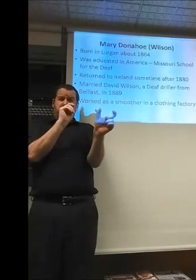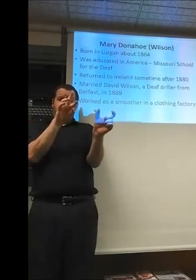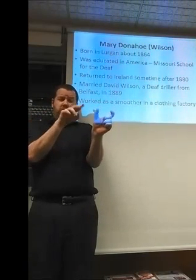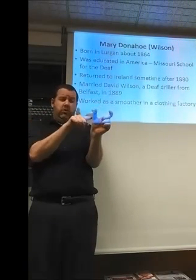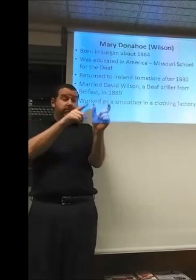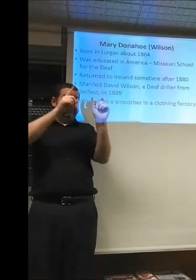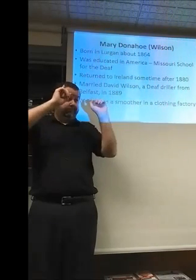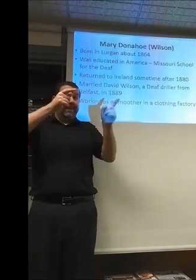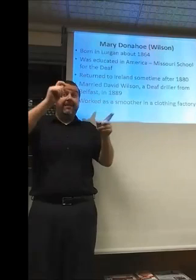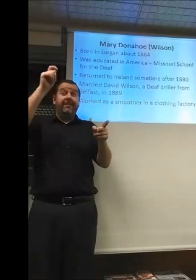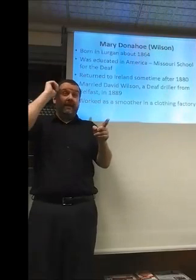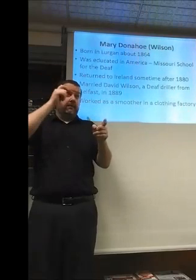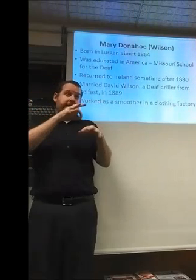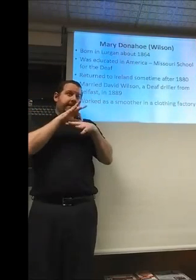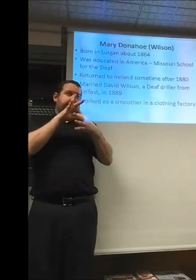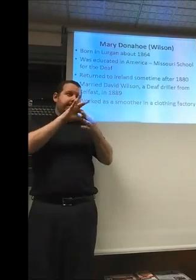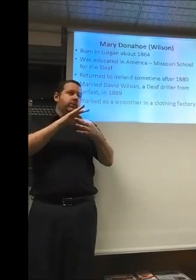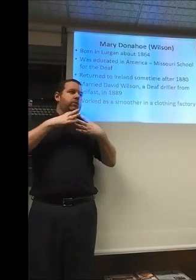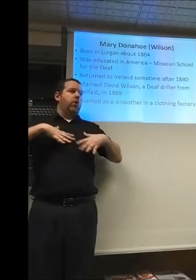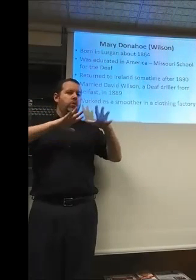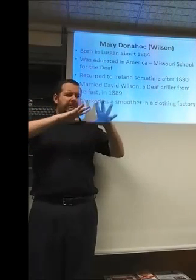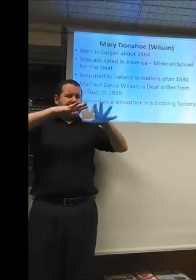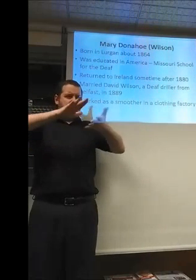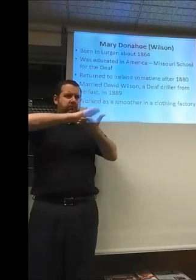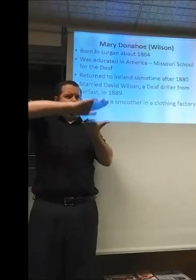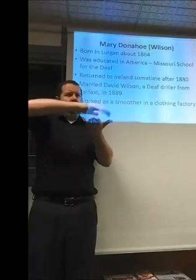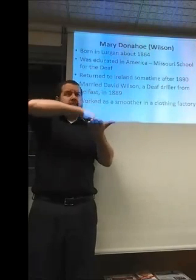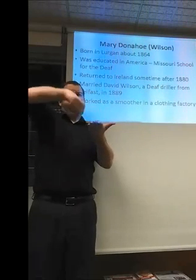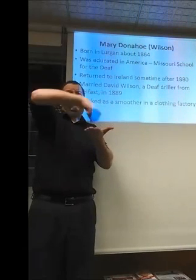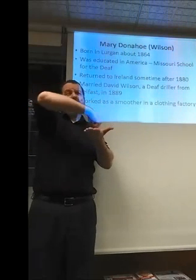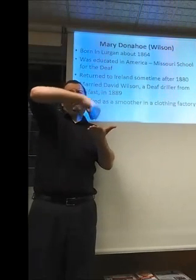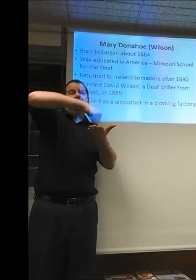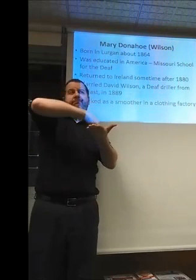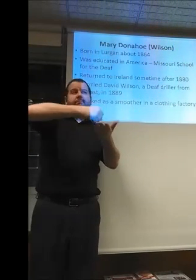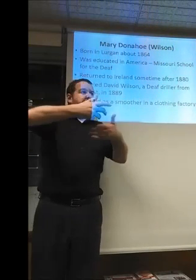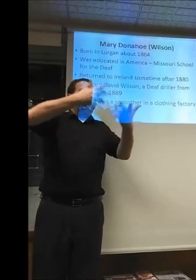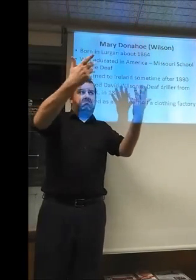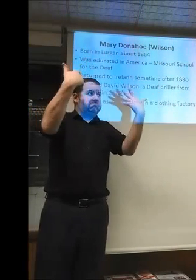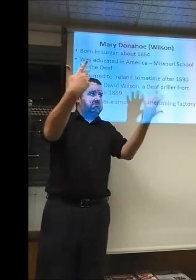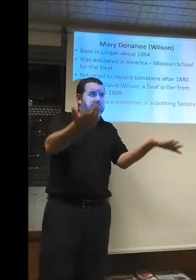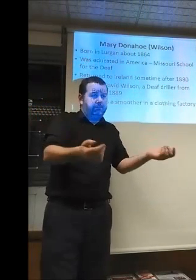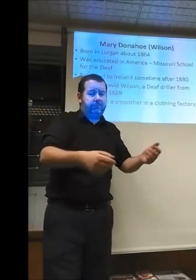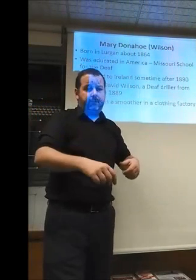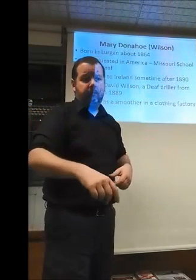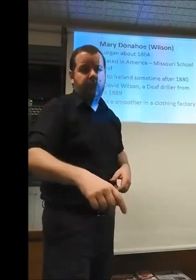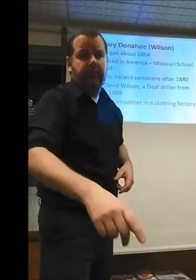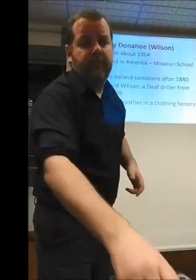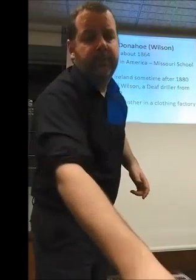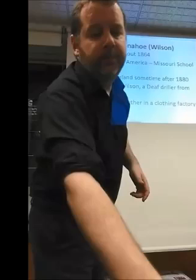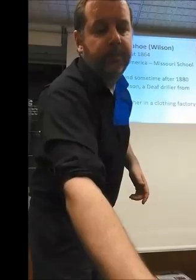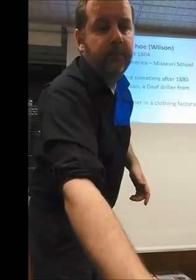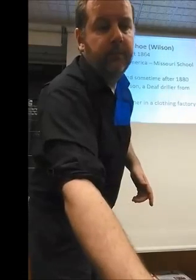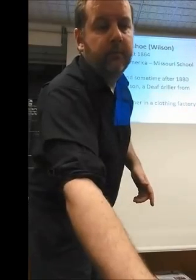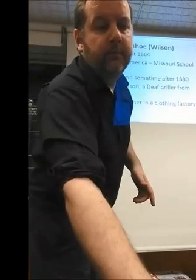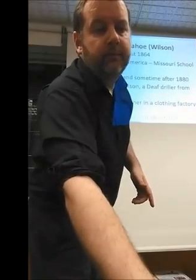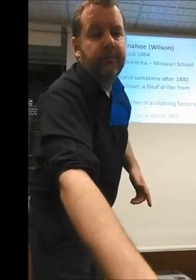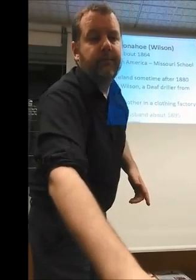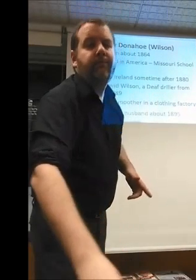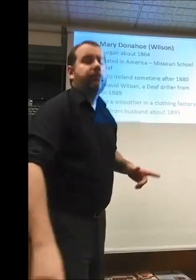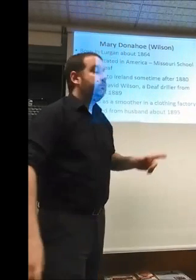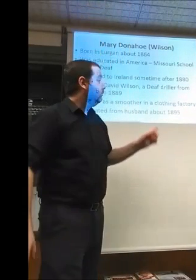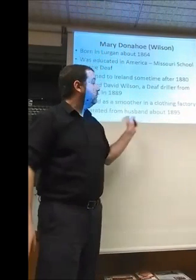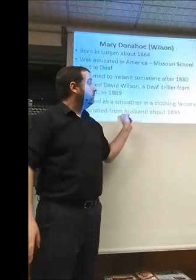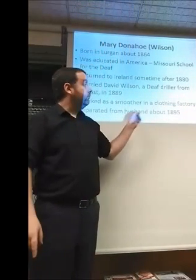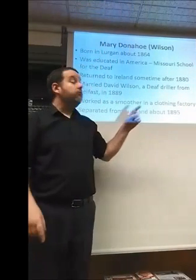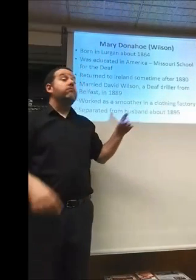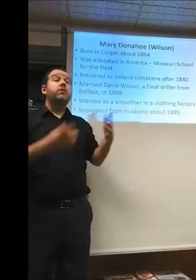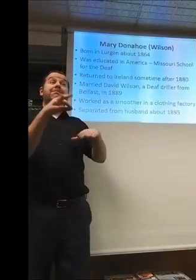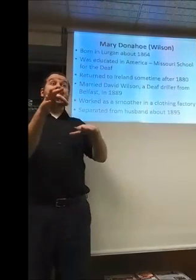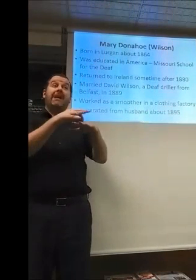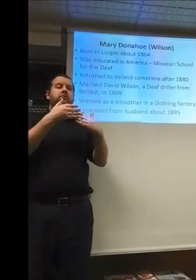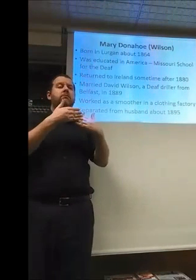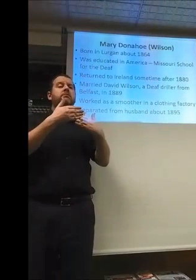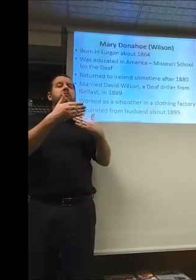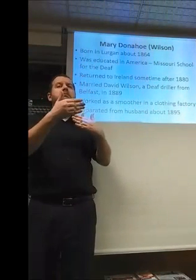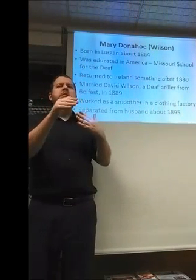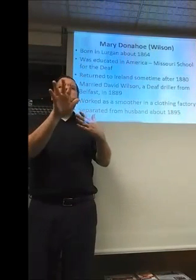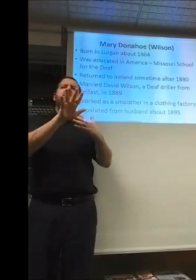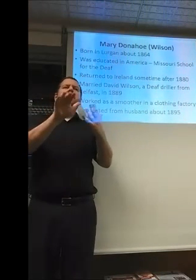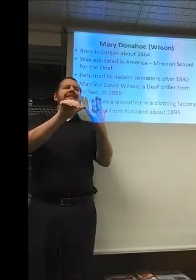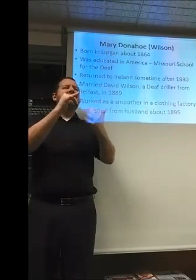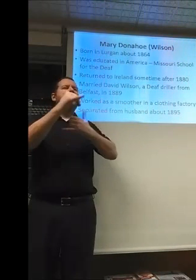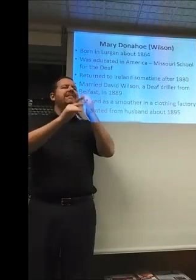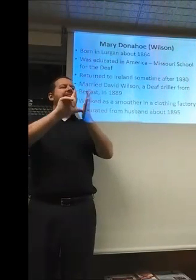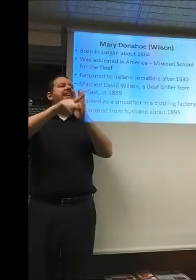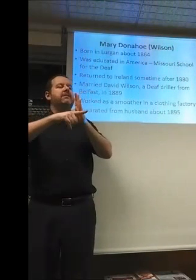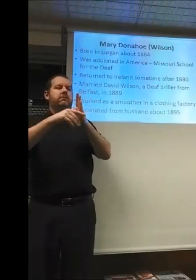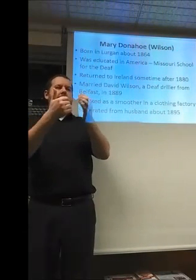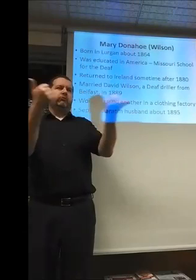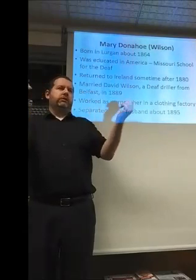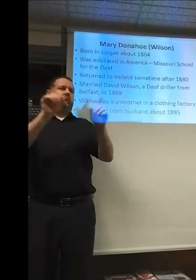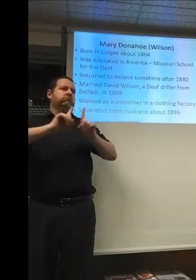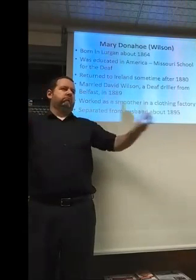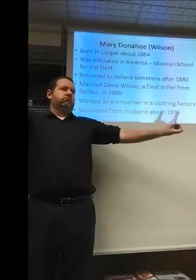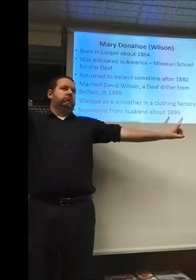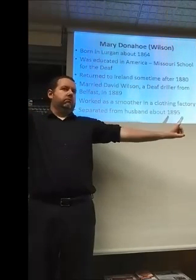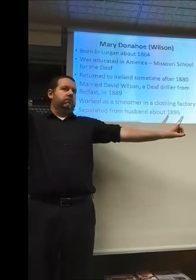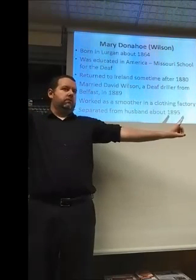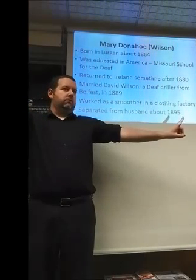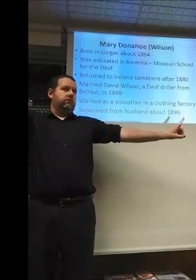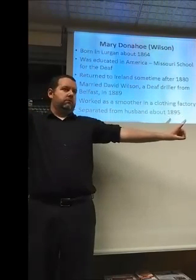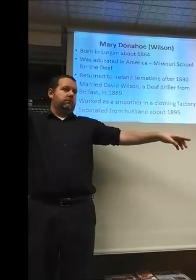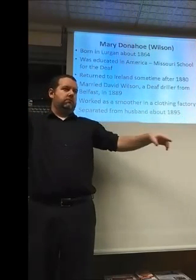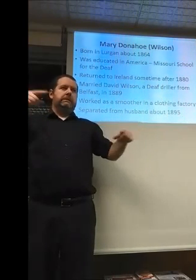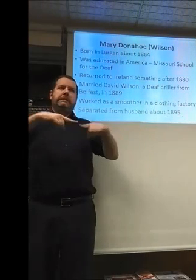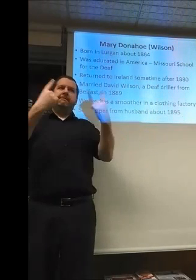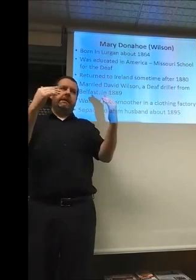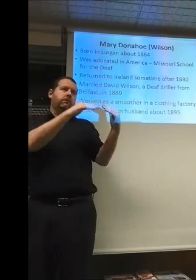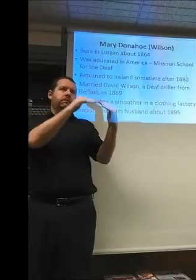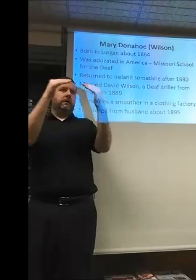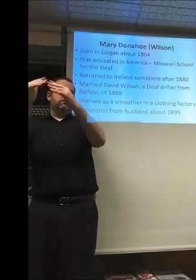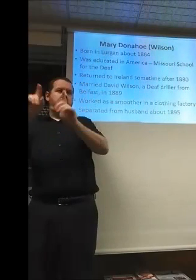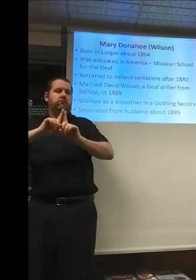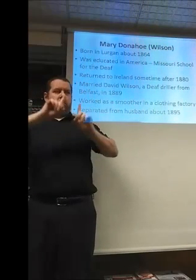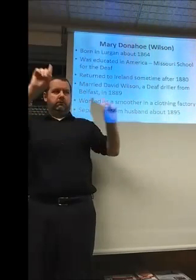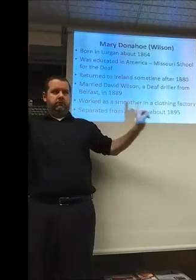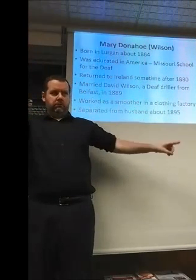was illiterate and weren’t actually sure if she would be able to understand the oath